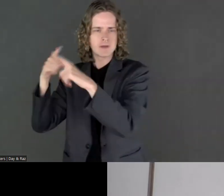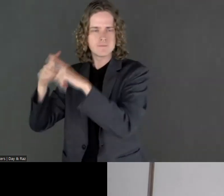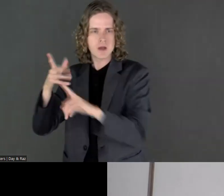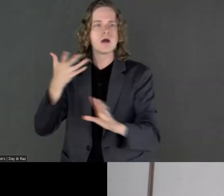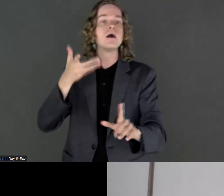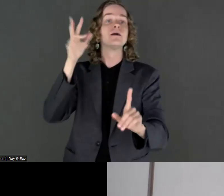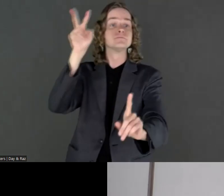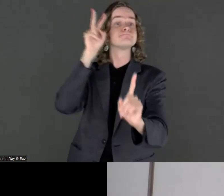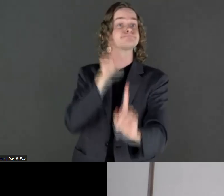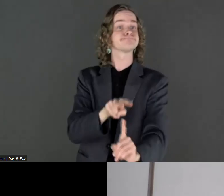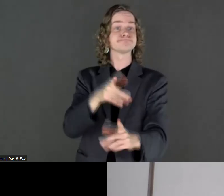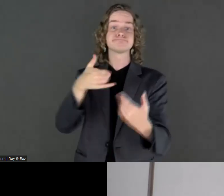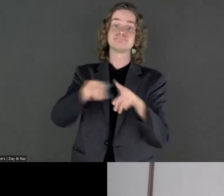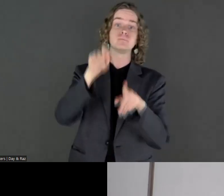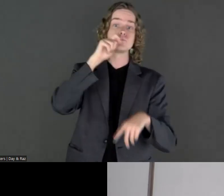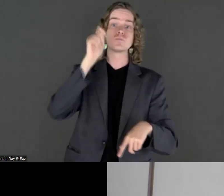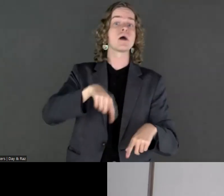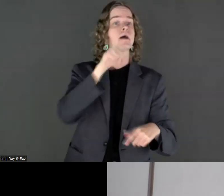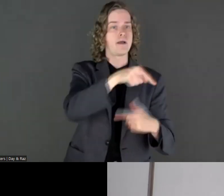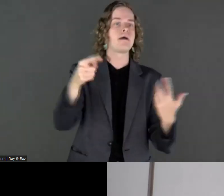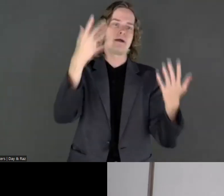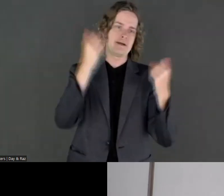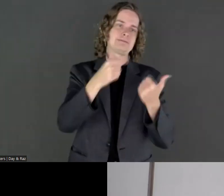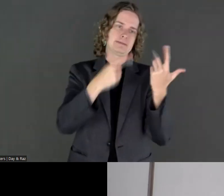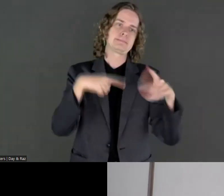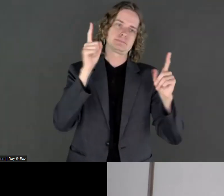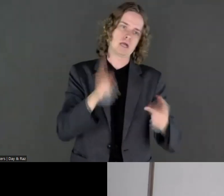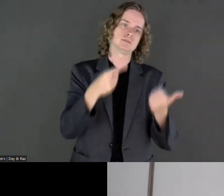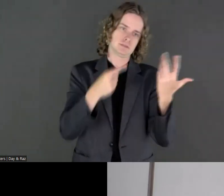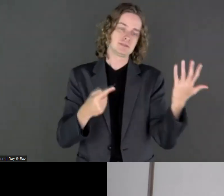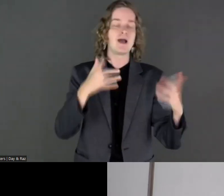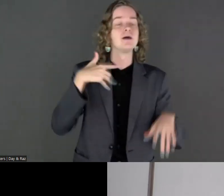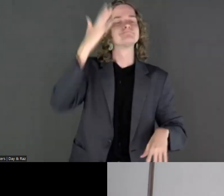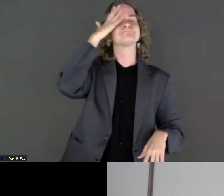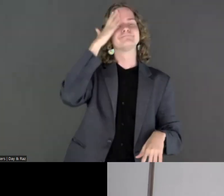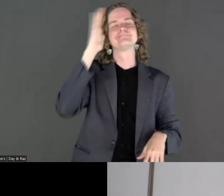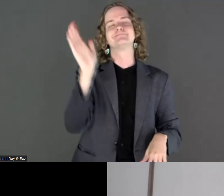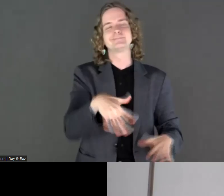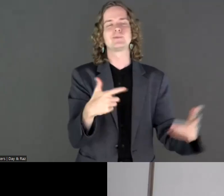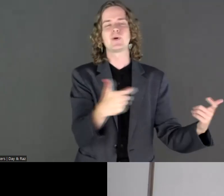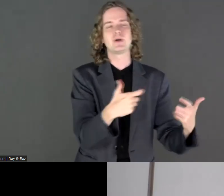into account. For example, we are offered the food support or hygiene, and we have to collect